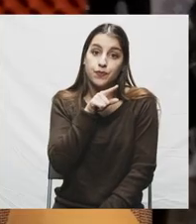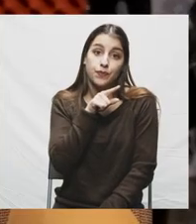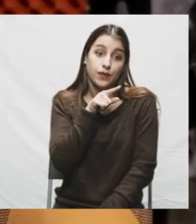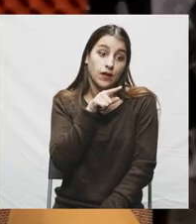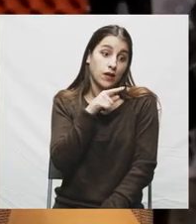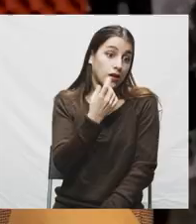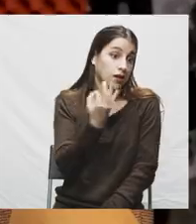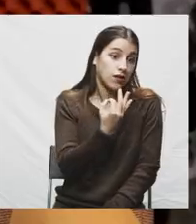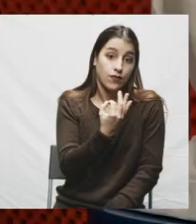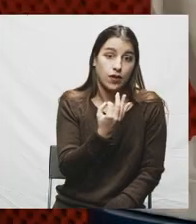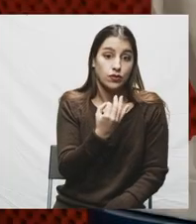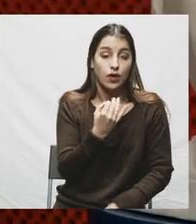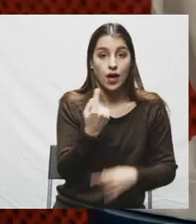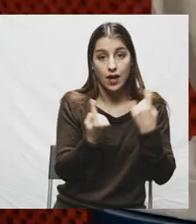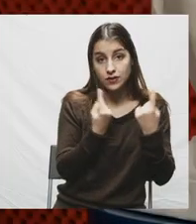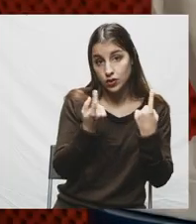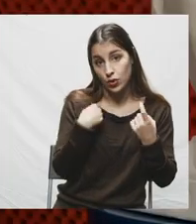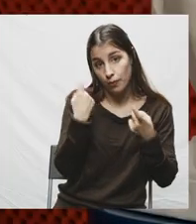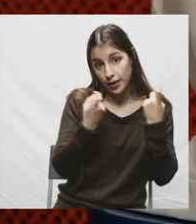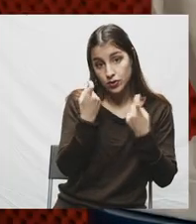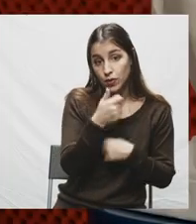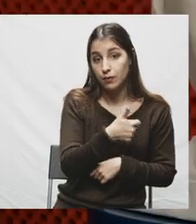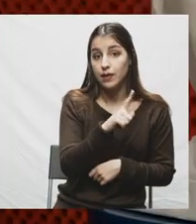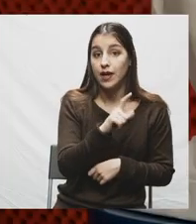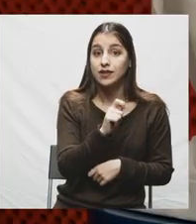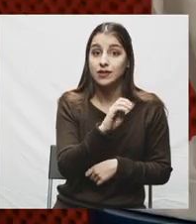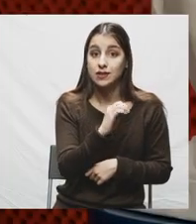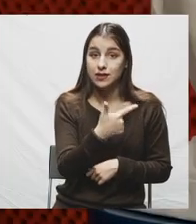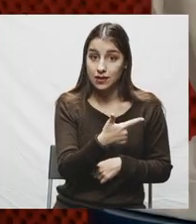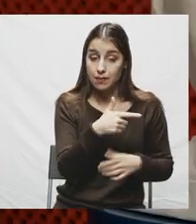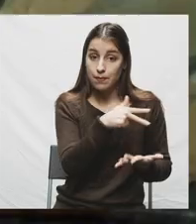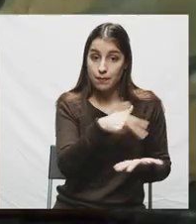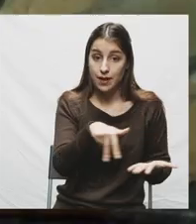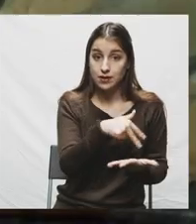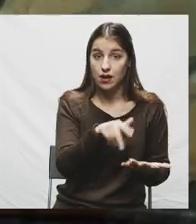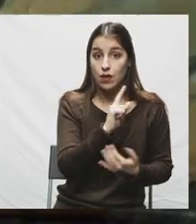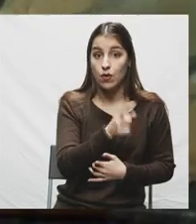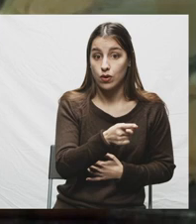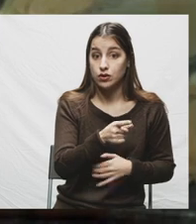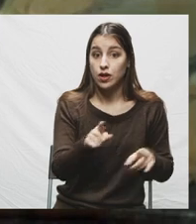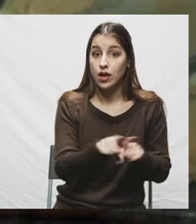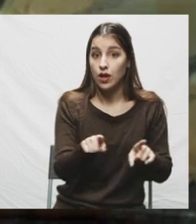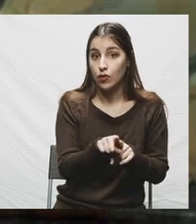which is almost inseparable. Sometimes I think, “BLESSED” as a piece, I’ll say it,